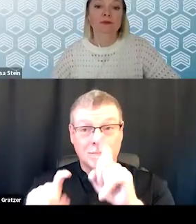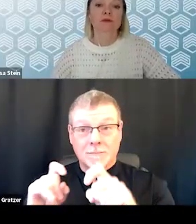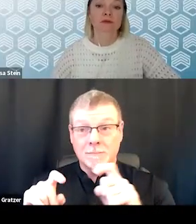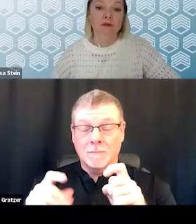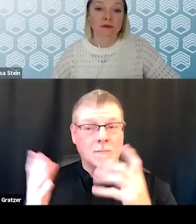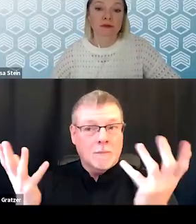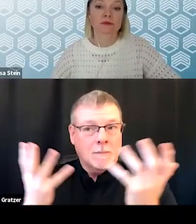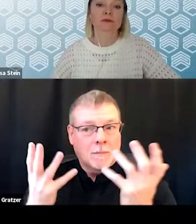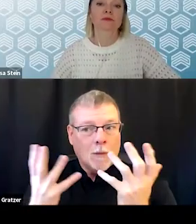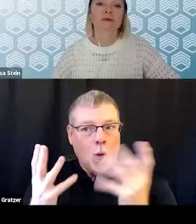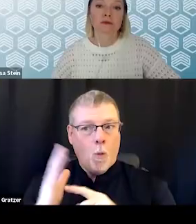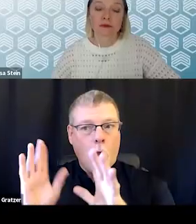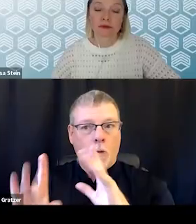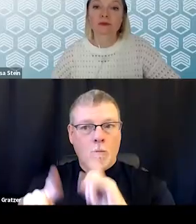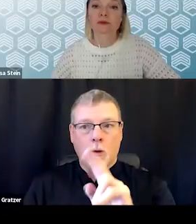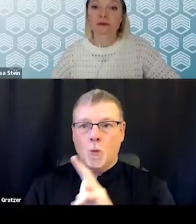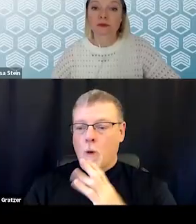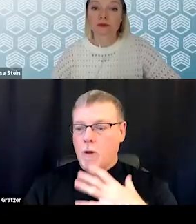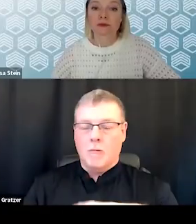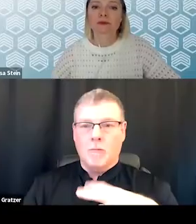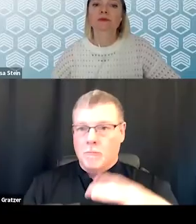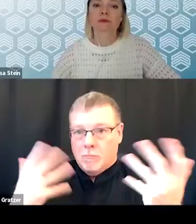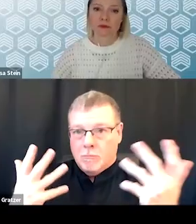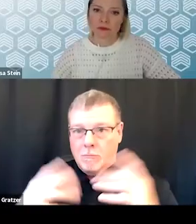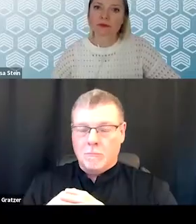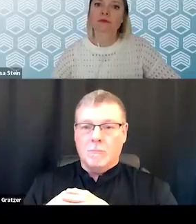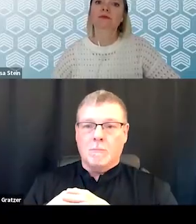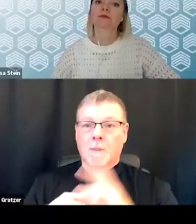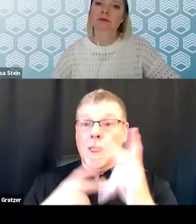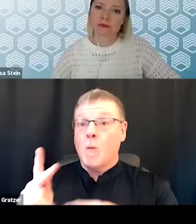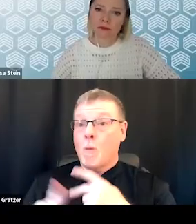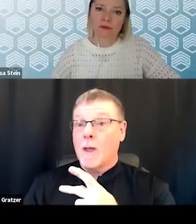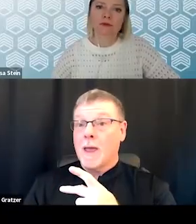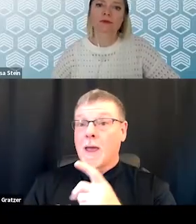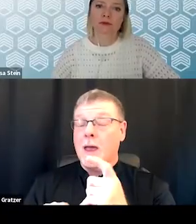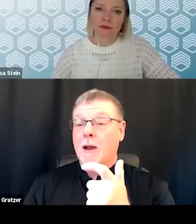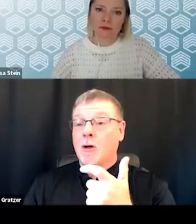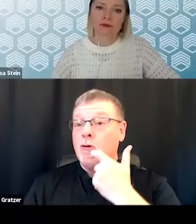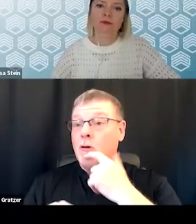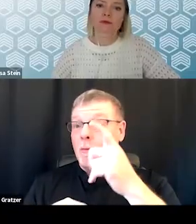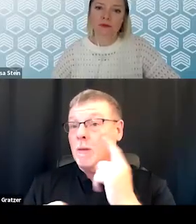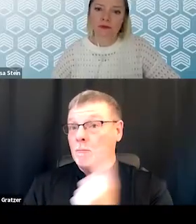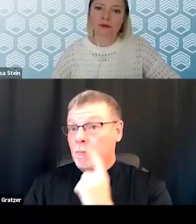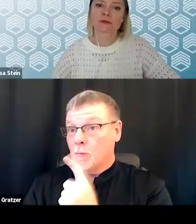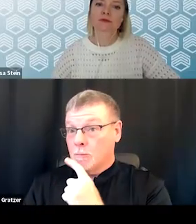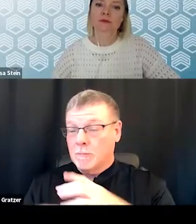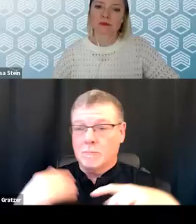what do you want responders to wear? What do you want? What types of calls do you think are appropriate to respond to?